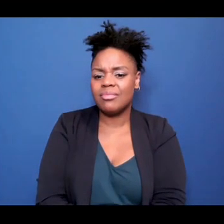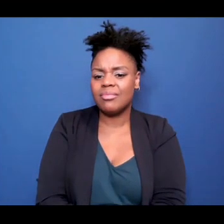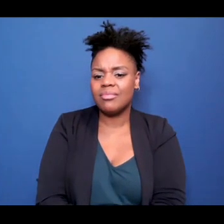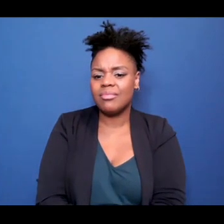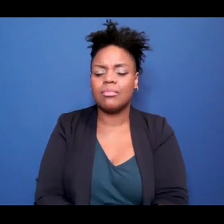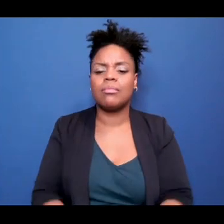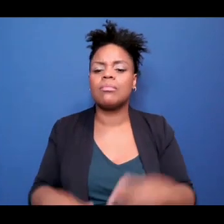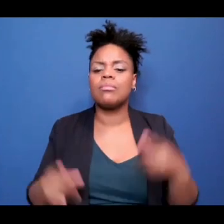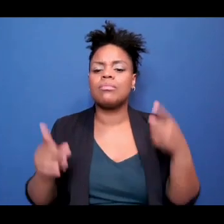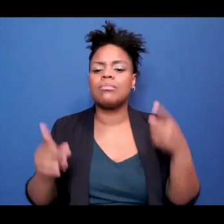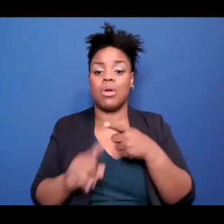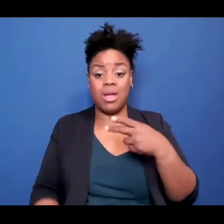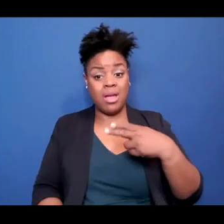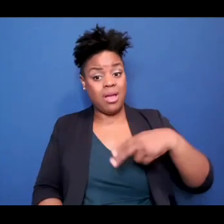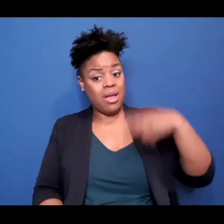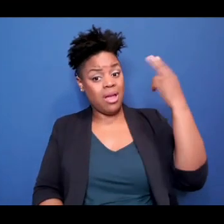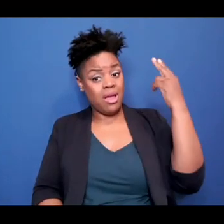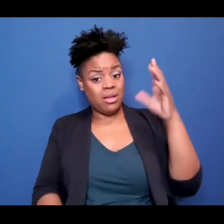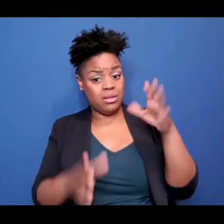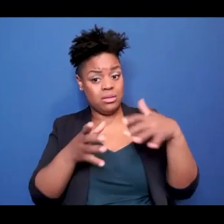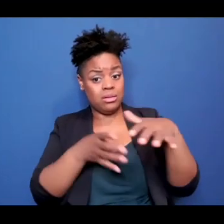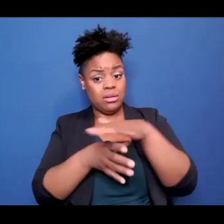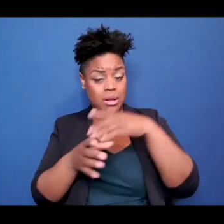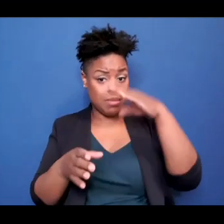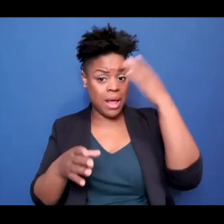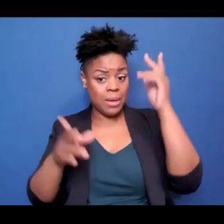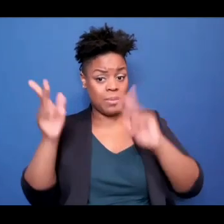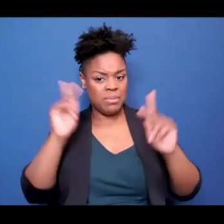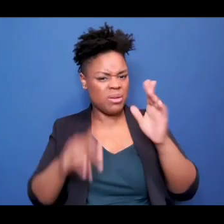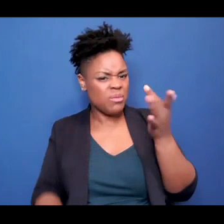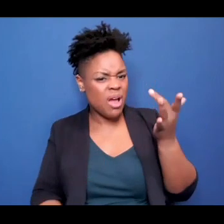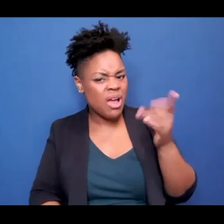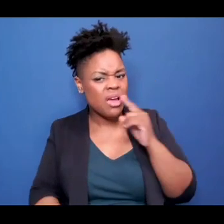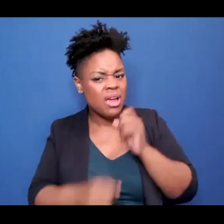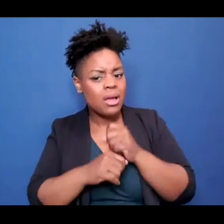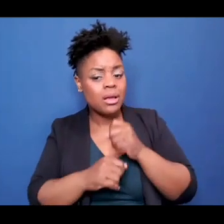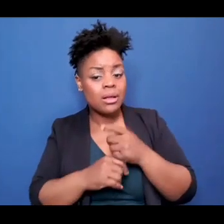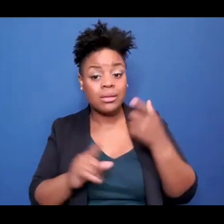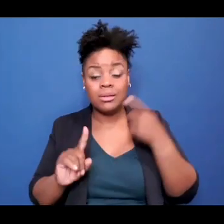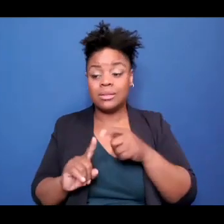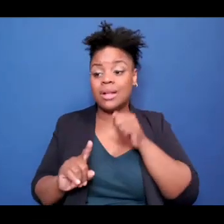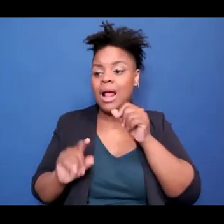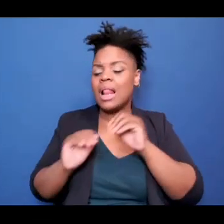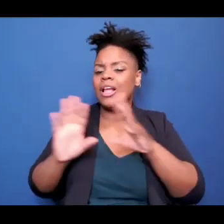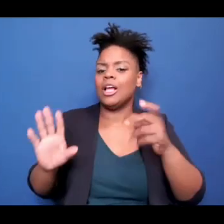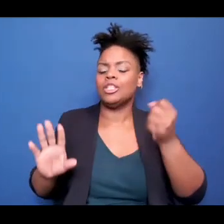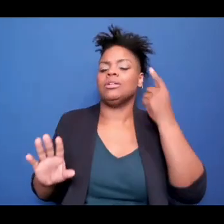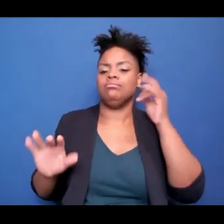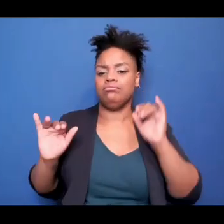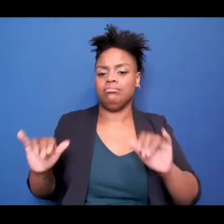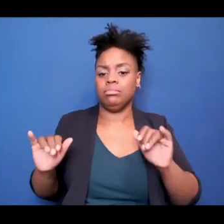IN HYPERTENSION ARE NOT REALLY UNKNOWN, NOT IN THE WAY THAT THAT ARTICLE SUGGESTED. ACTUALLY THERE'S QUITE A GREAT